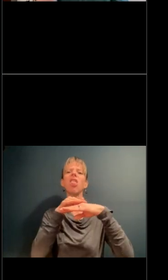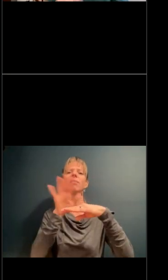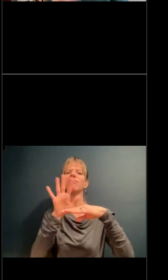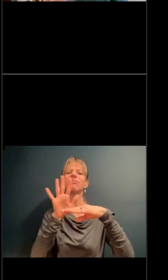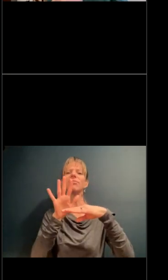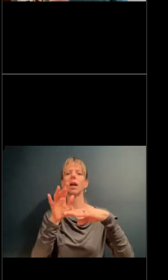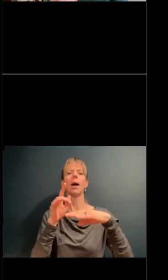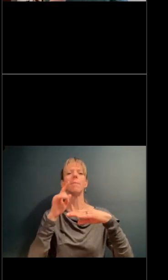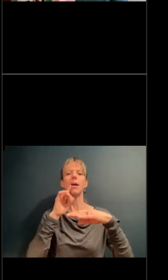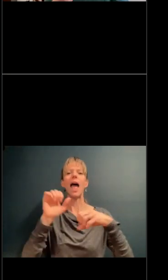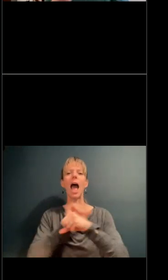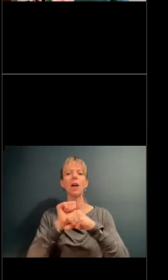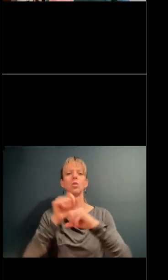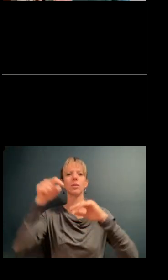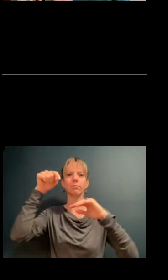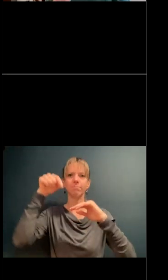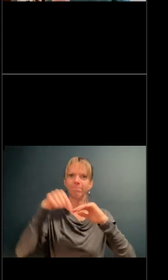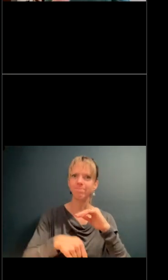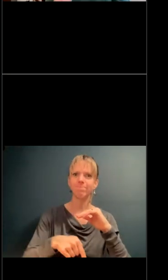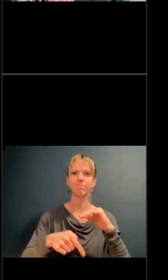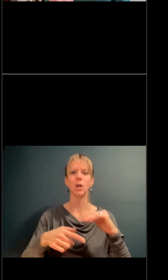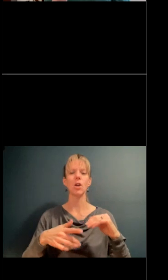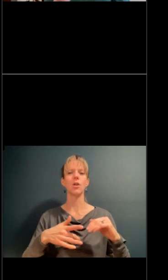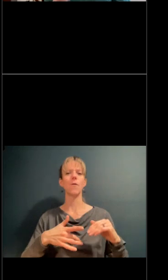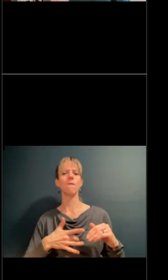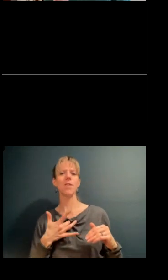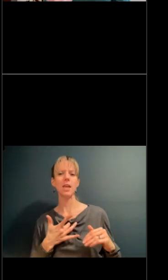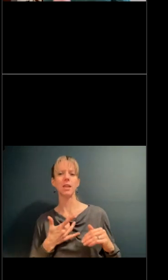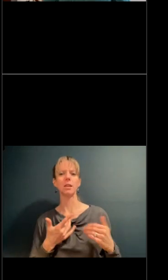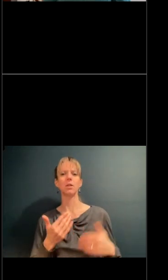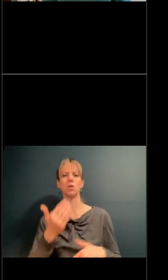but the deep stuff where we know it and we feel it and are assured of it.